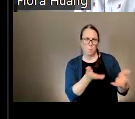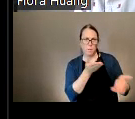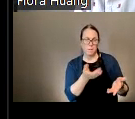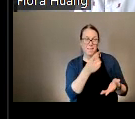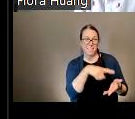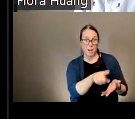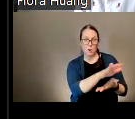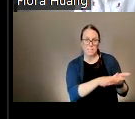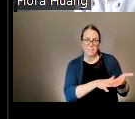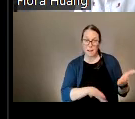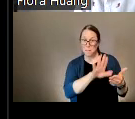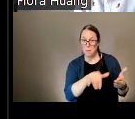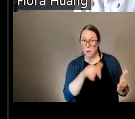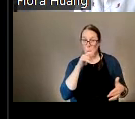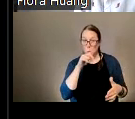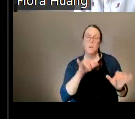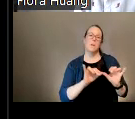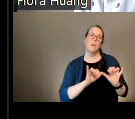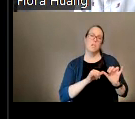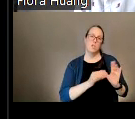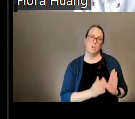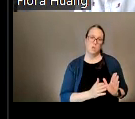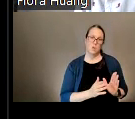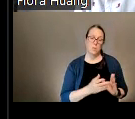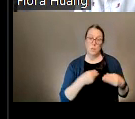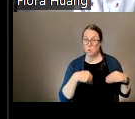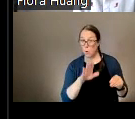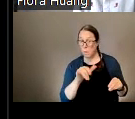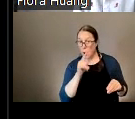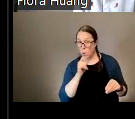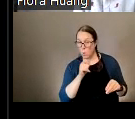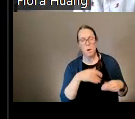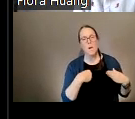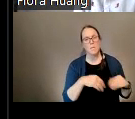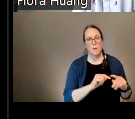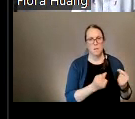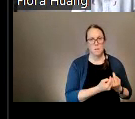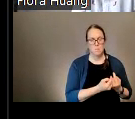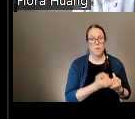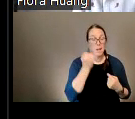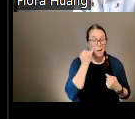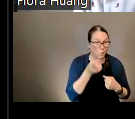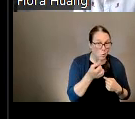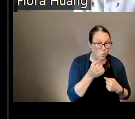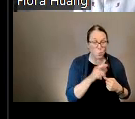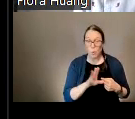and they're sold by sales teams. If you or your organization has a license,